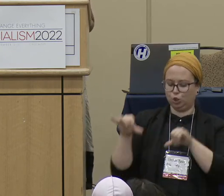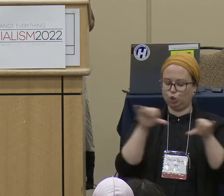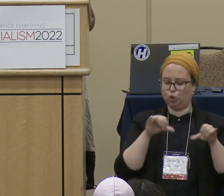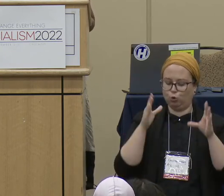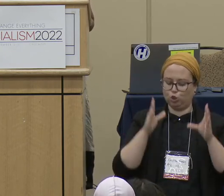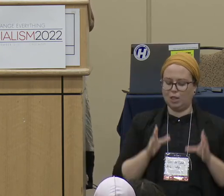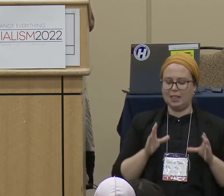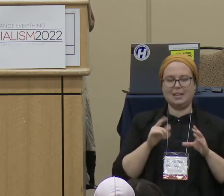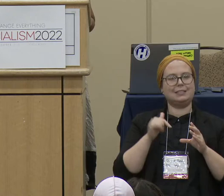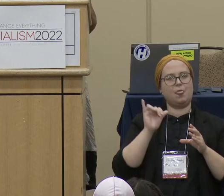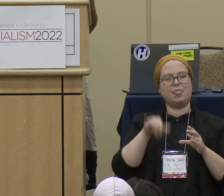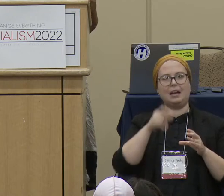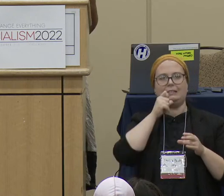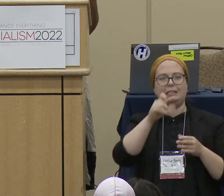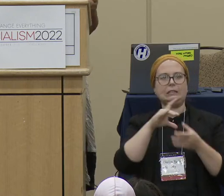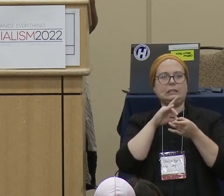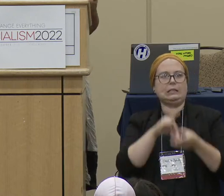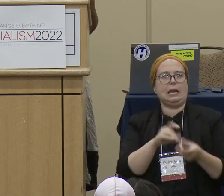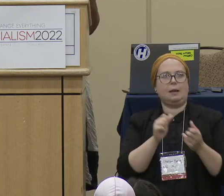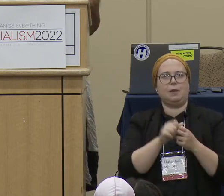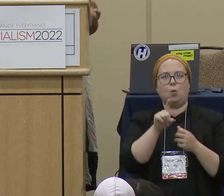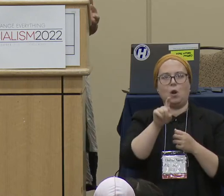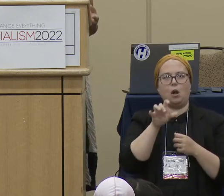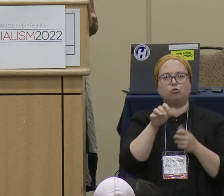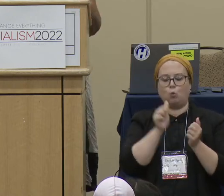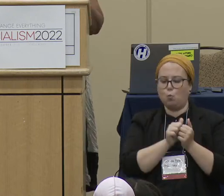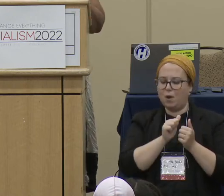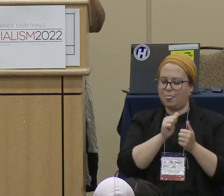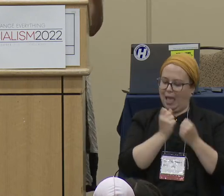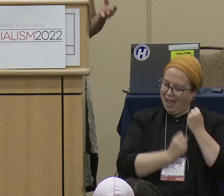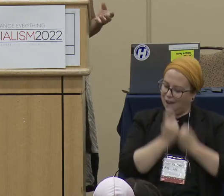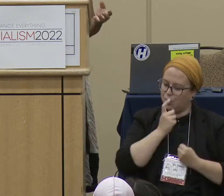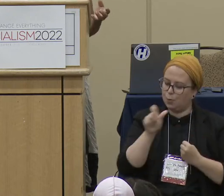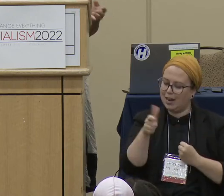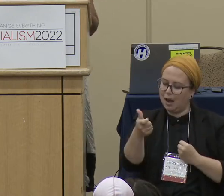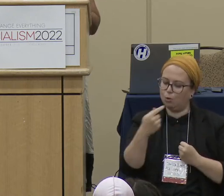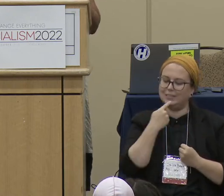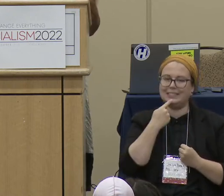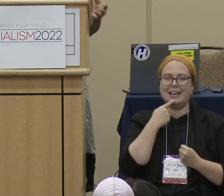socialist. That doesn't connect me necessarily 100 with all